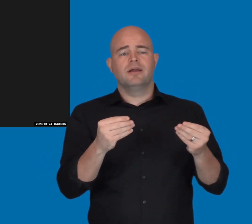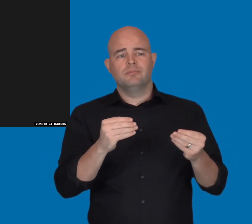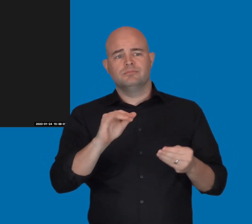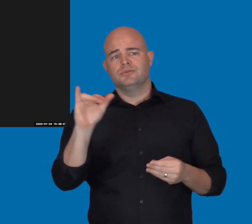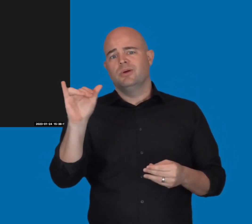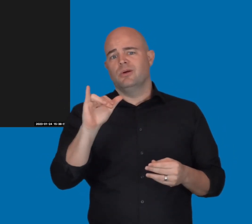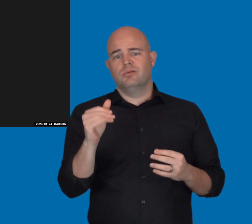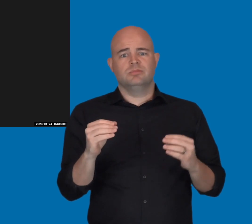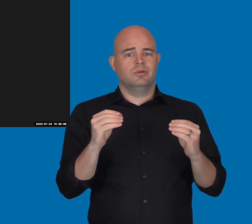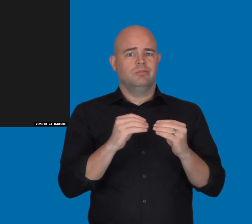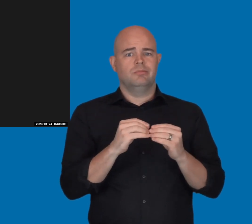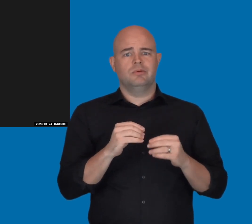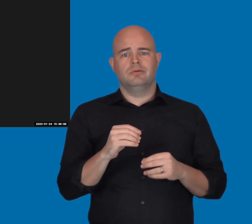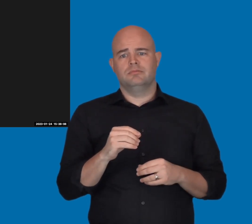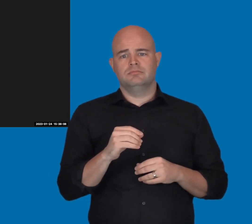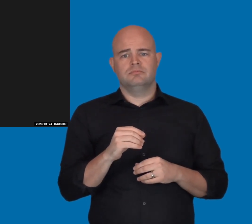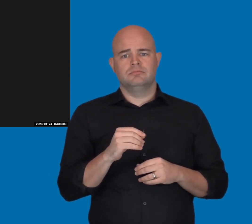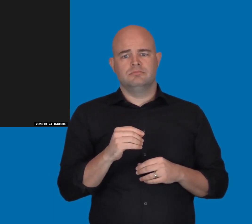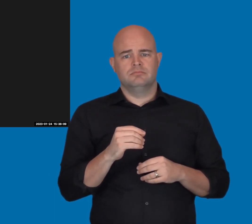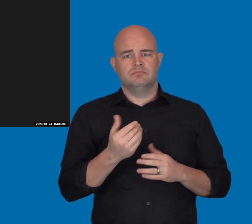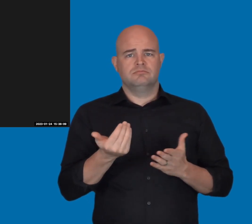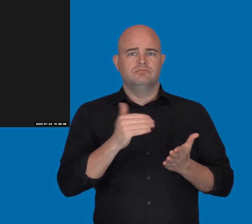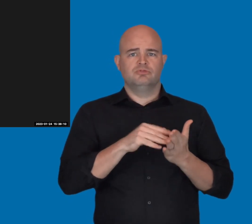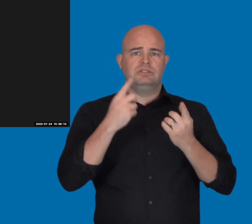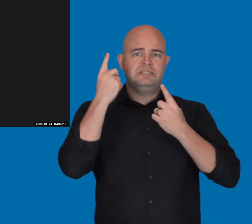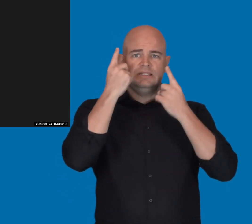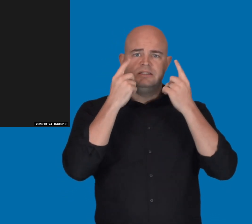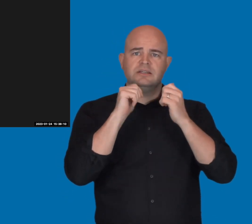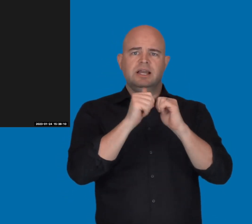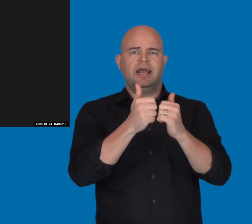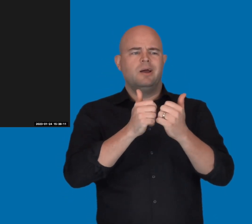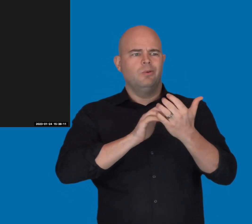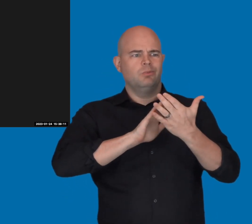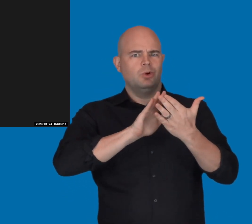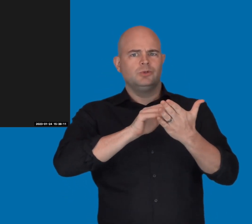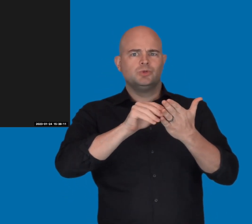to -- what will happen when the statewide zero textbook cost